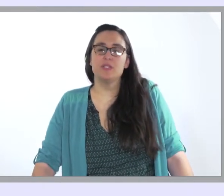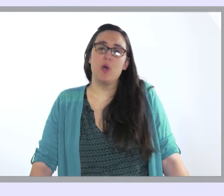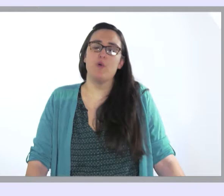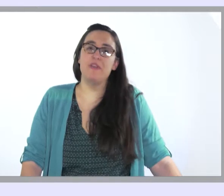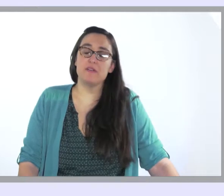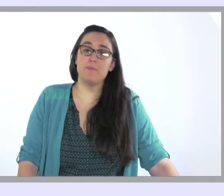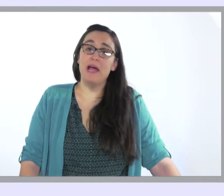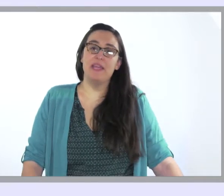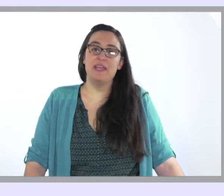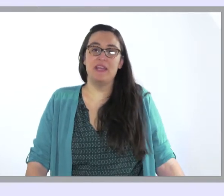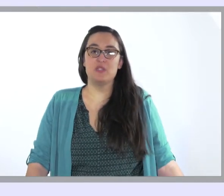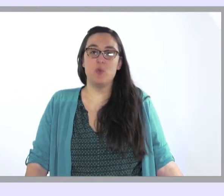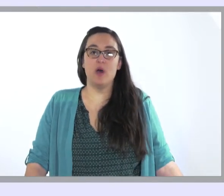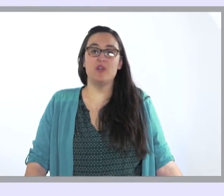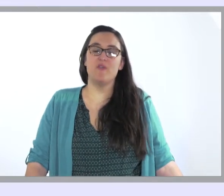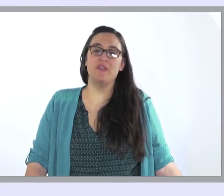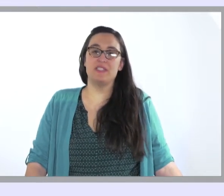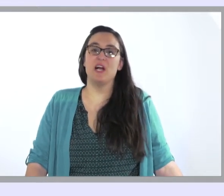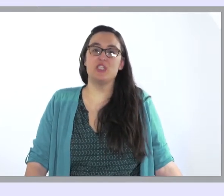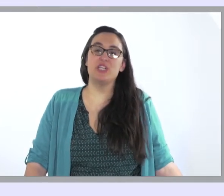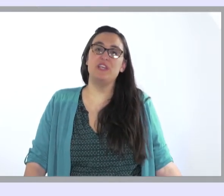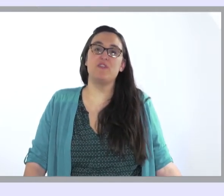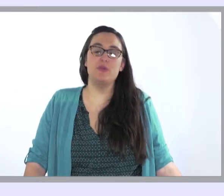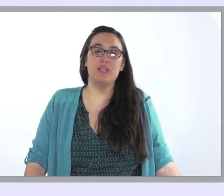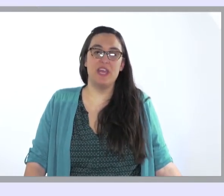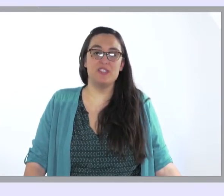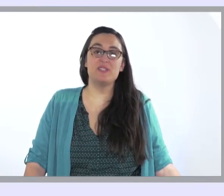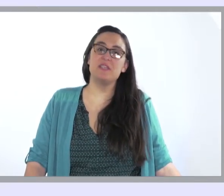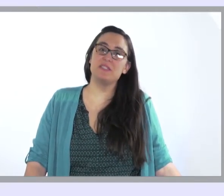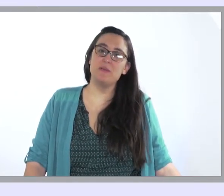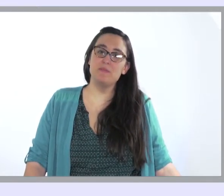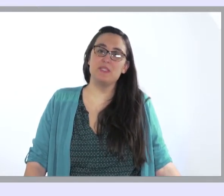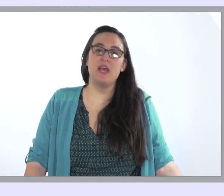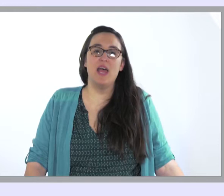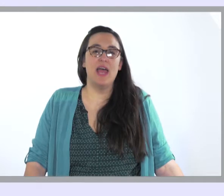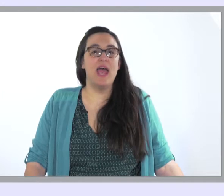So finger spelling is one of these alternative communication systems (ACC).